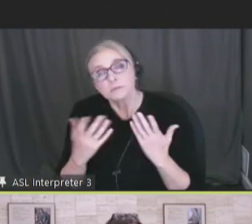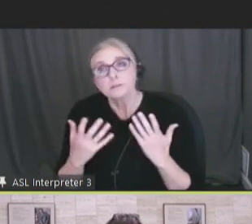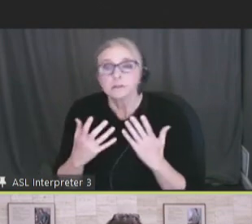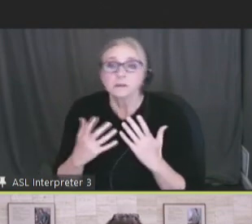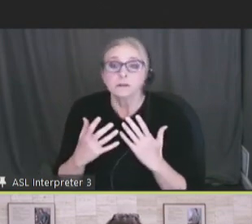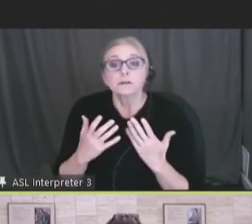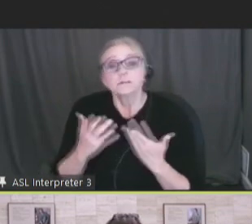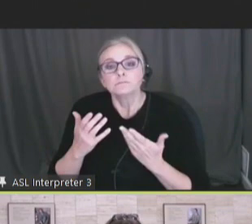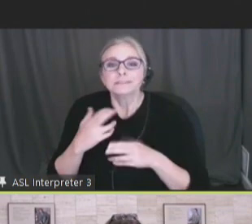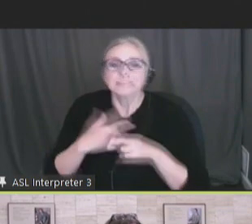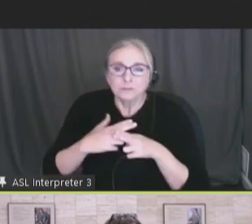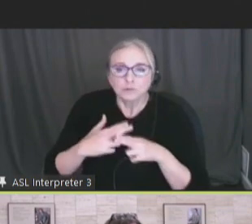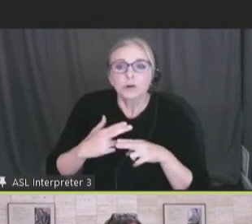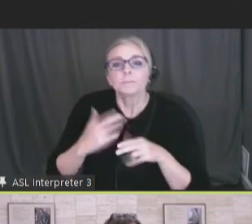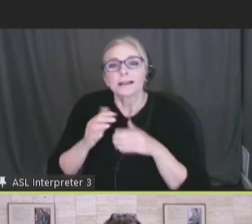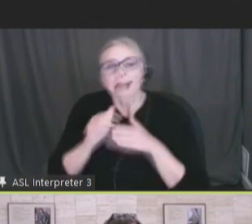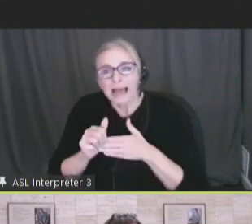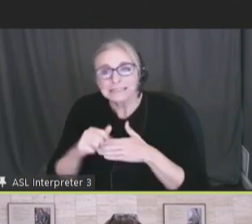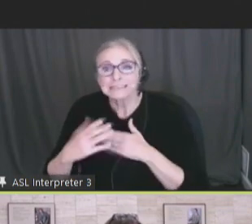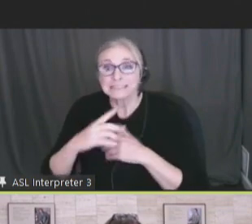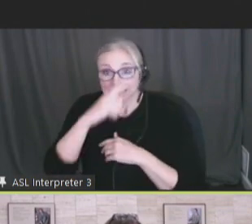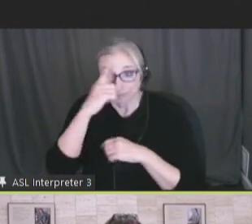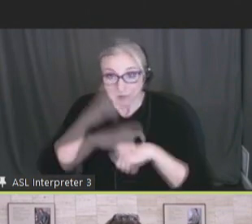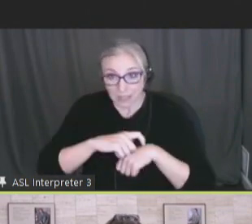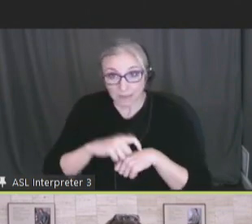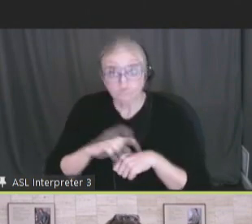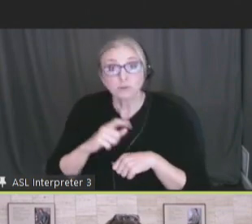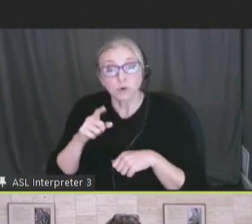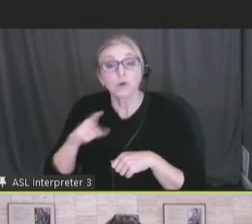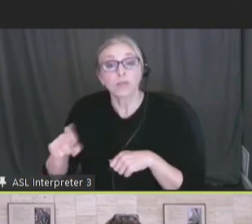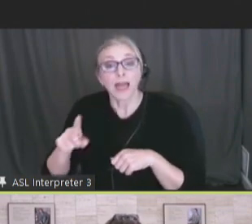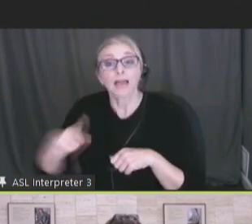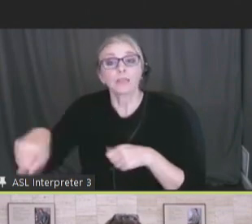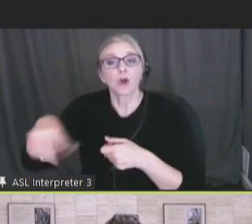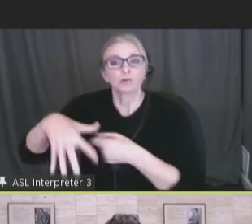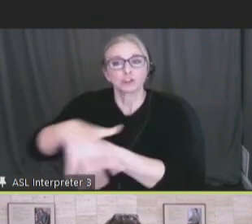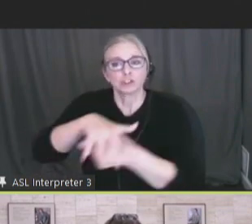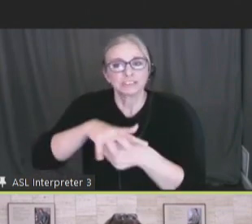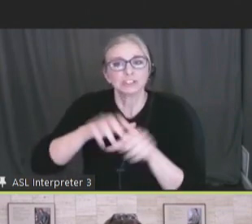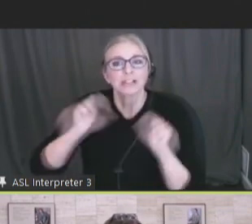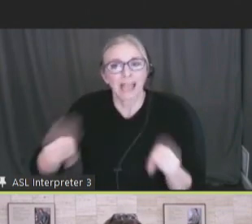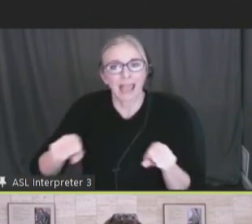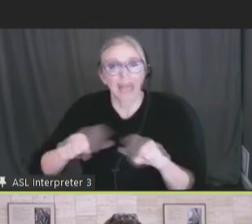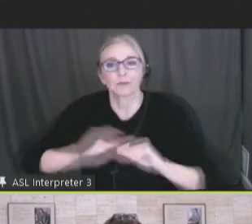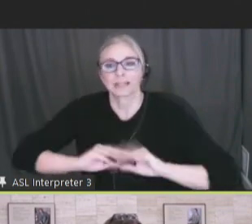guidance this summer so that jurisdictions can release their programs later this fall.